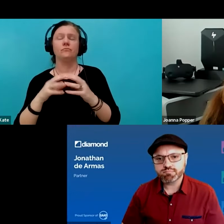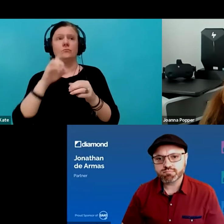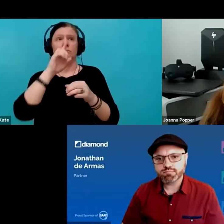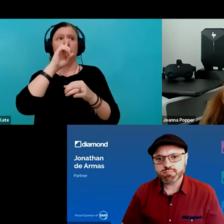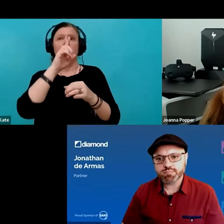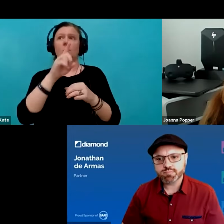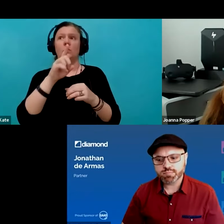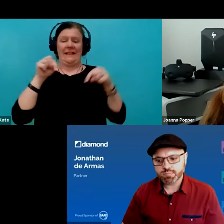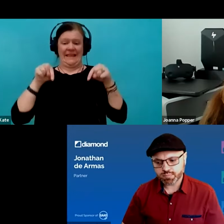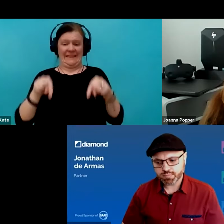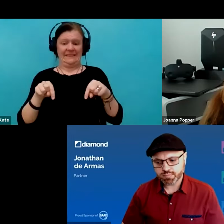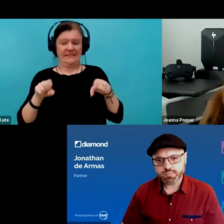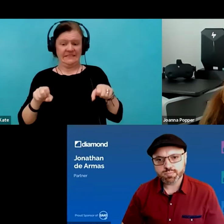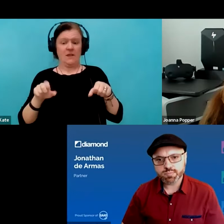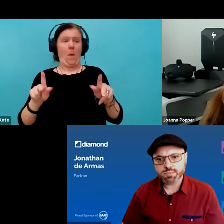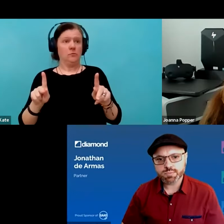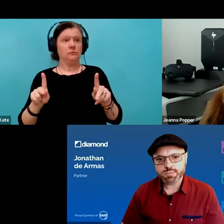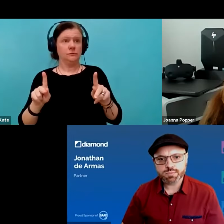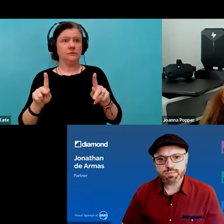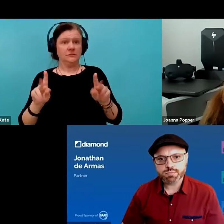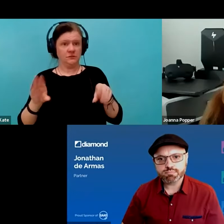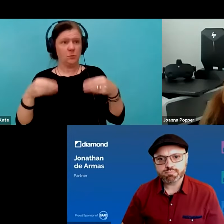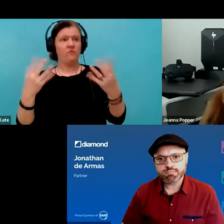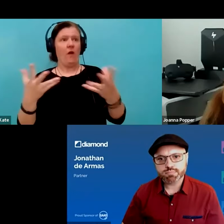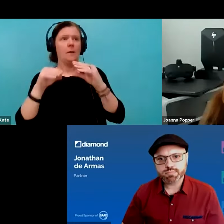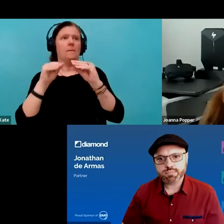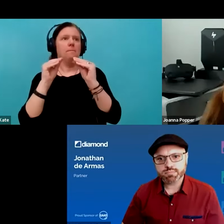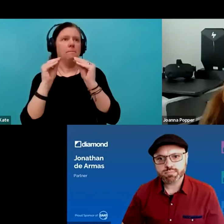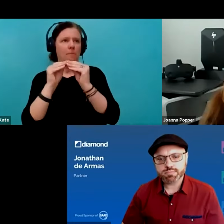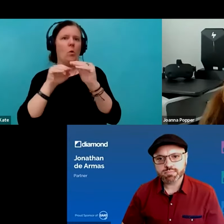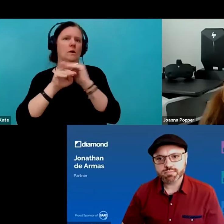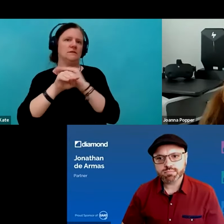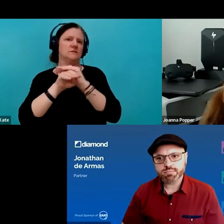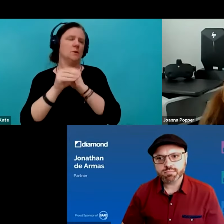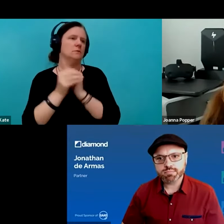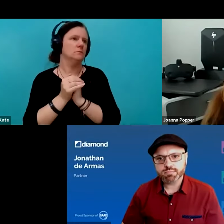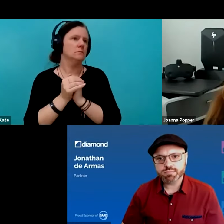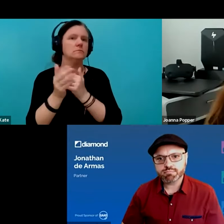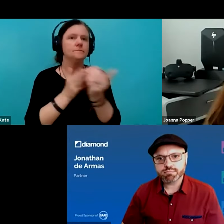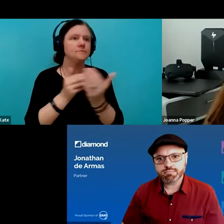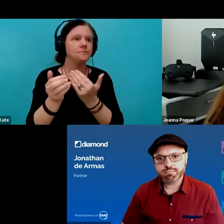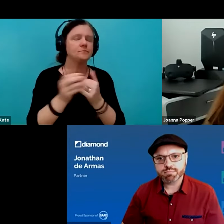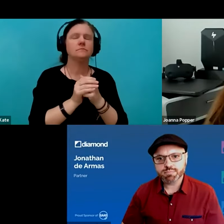that it allows people you anyone from anywhere, whether that's, you know,